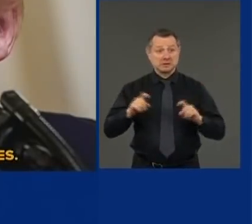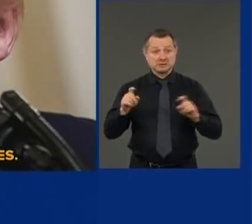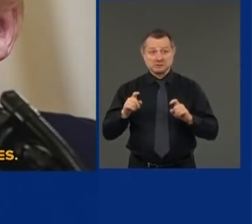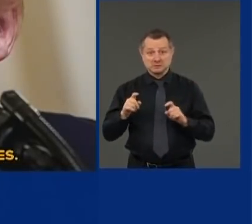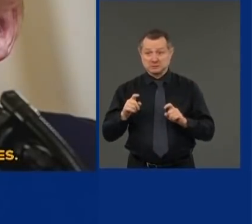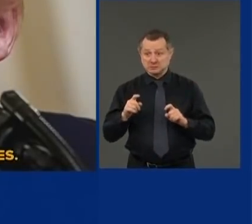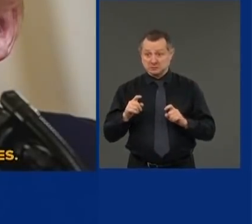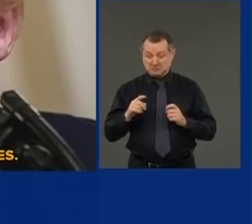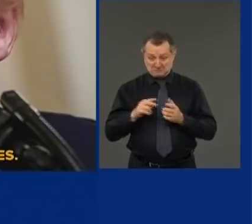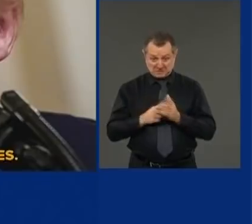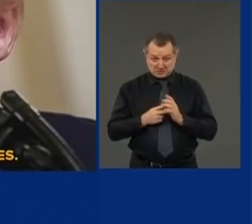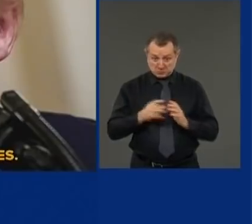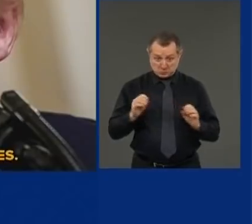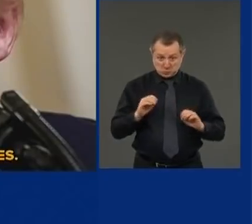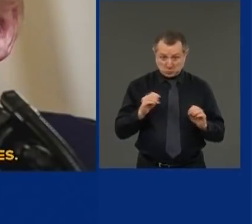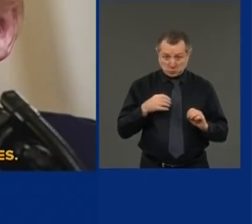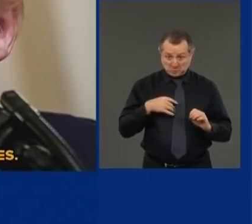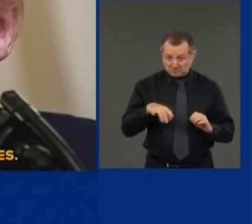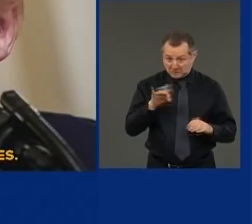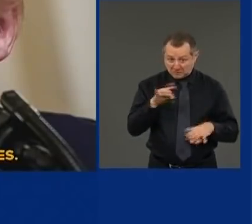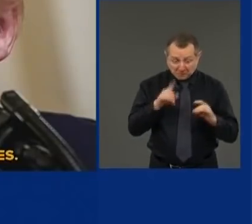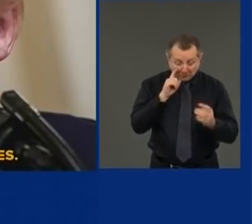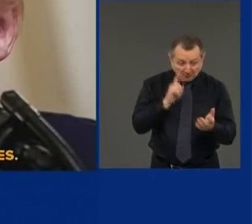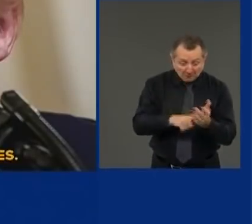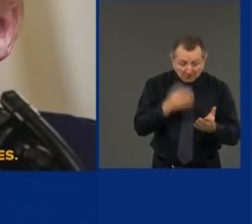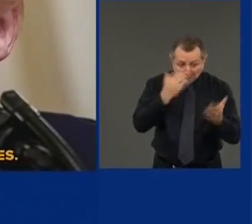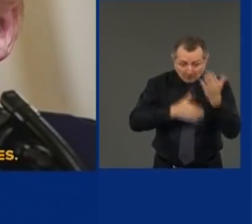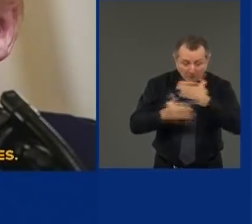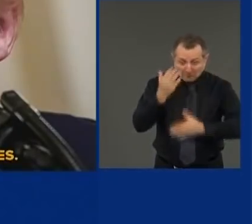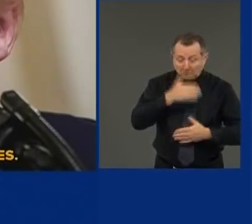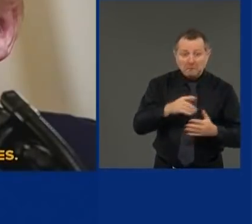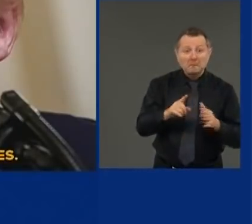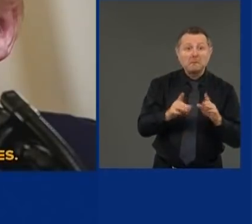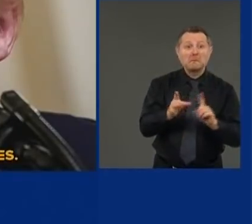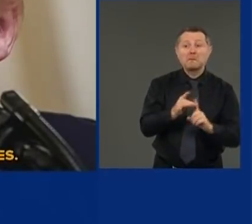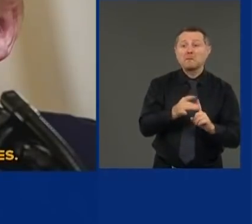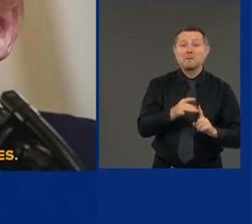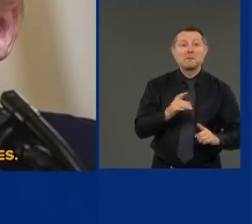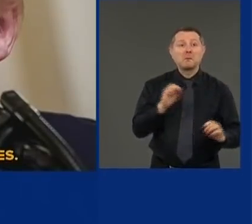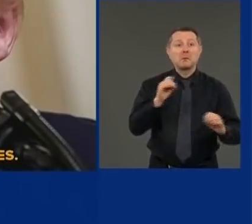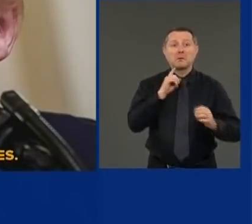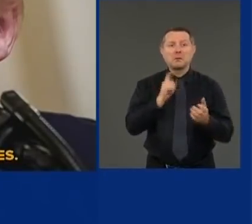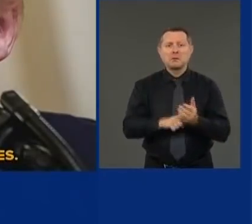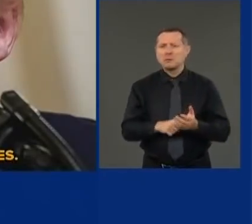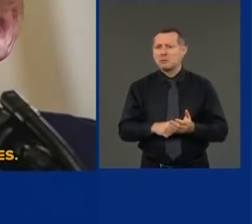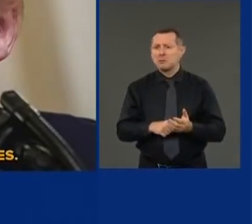THINK ABOUT THAT FOR A SECOND. WHAT HE'S REALLY SAYING IS IF WE